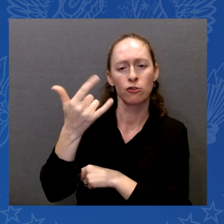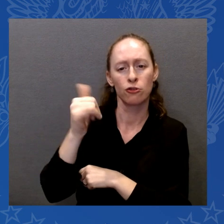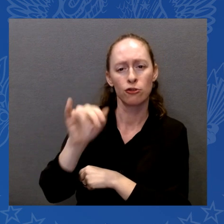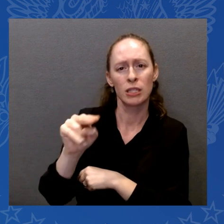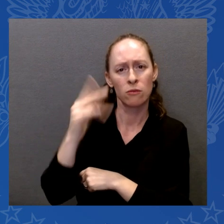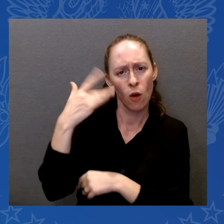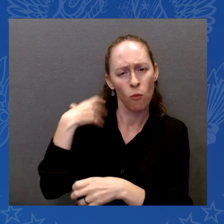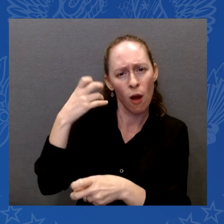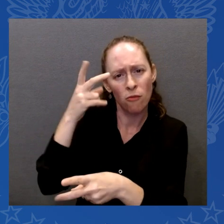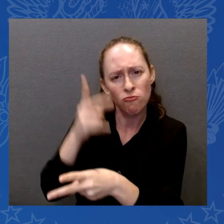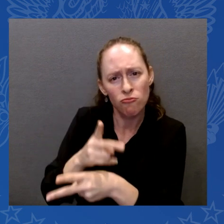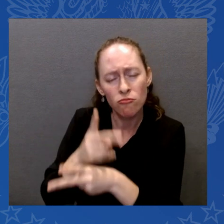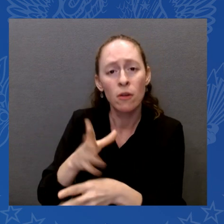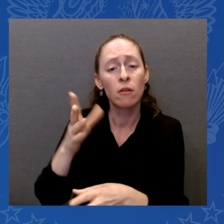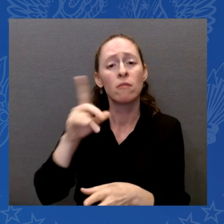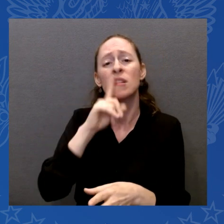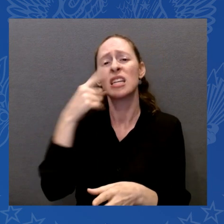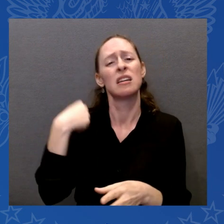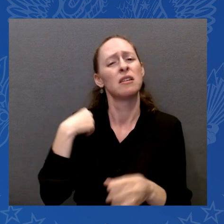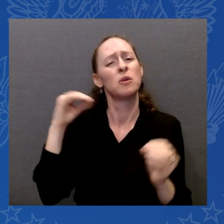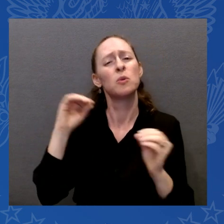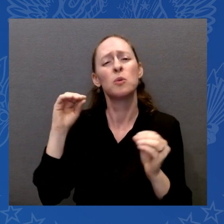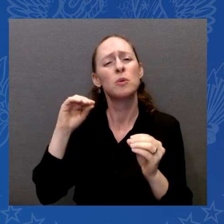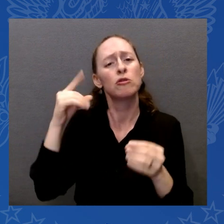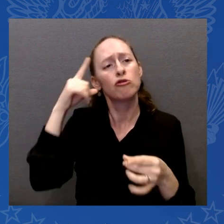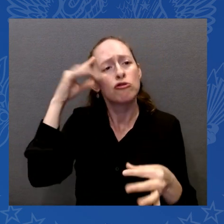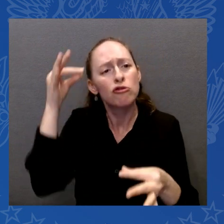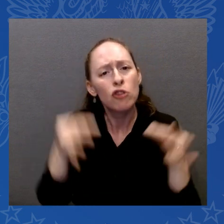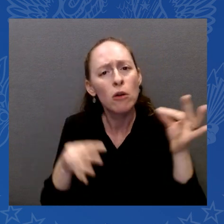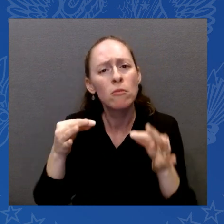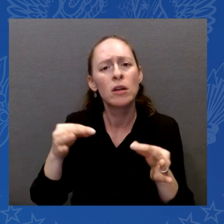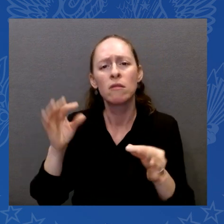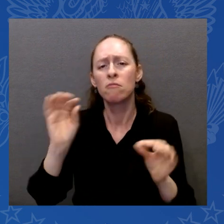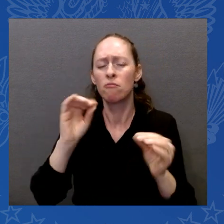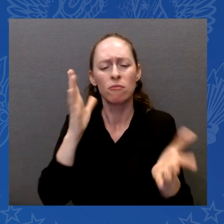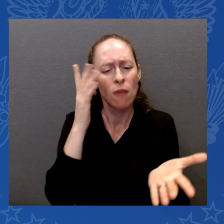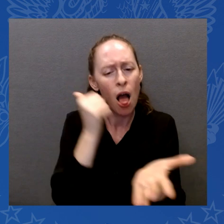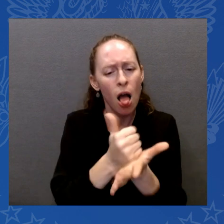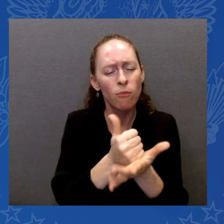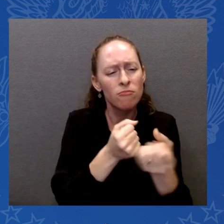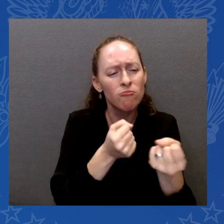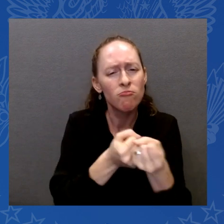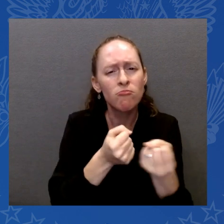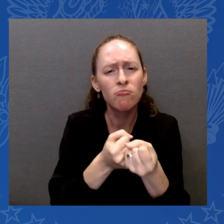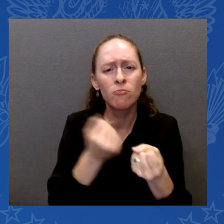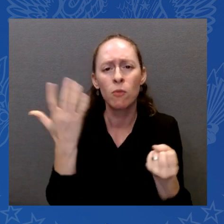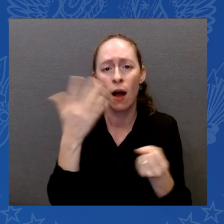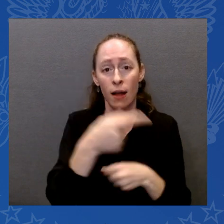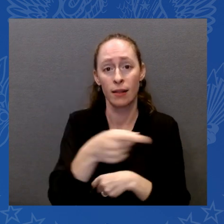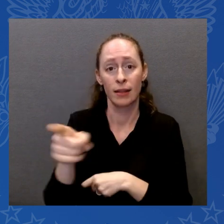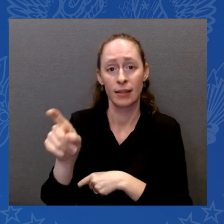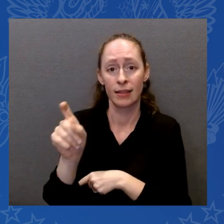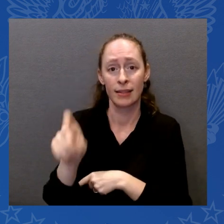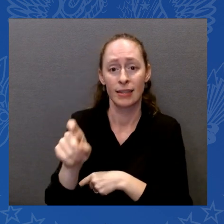regardless of their health care needs. Now, the Supreme Court's decision to overturn the constitutional right to abortion care